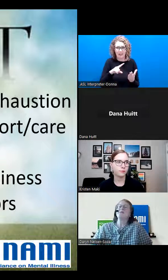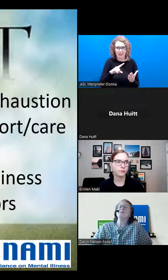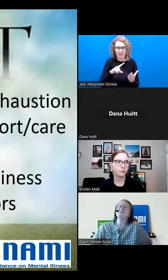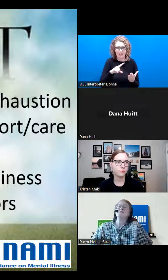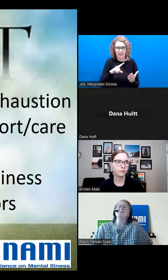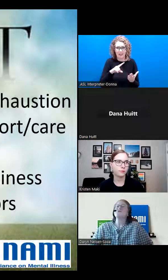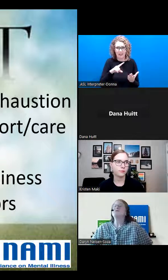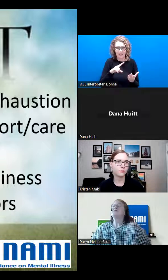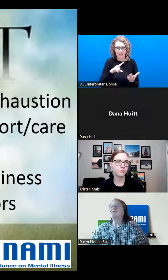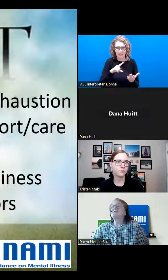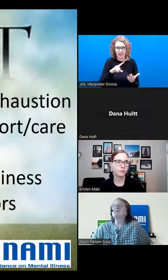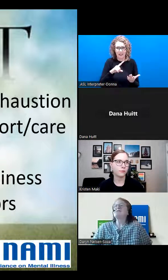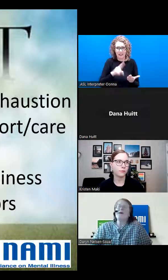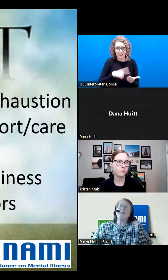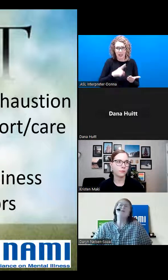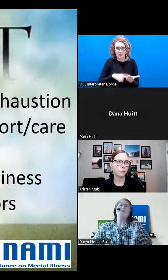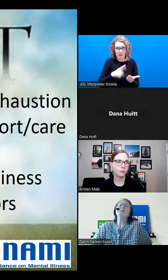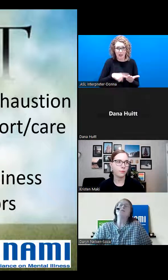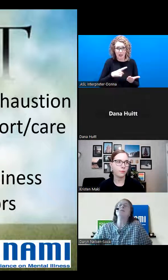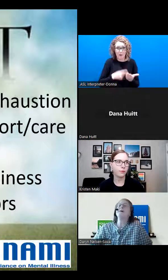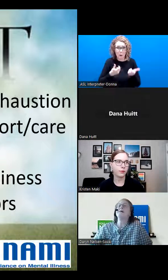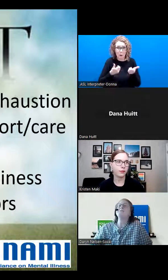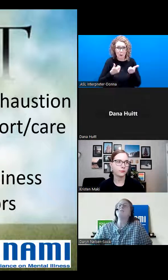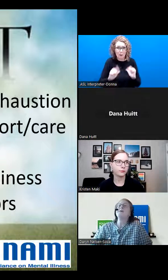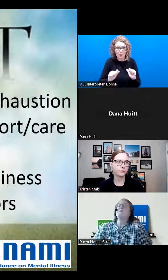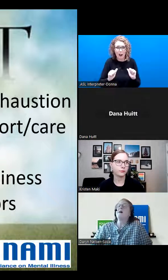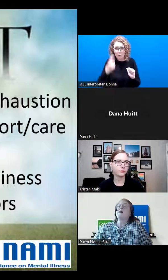other types of replacement care services, training and